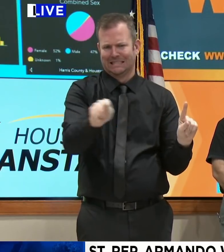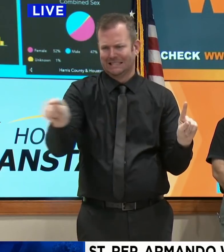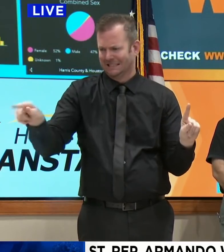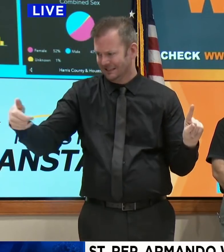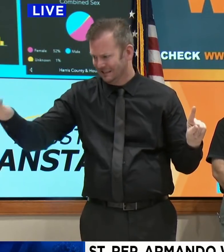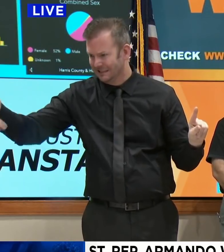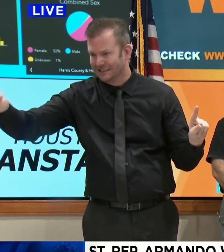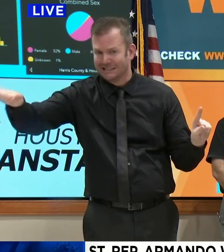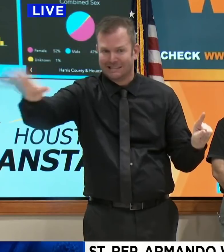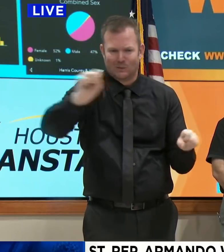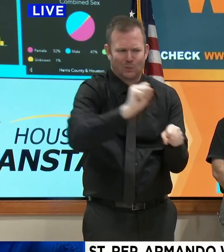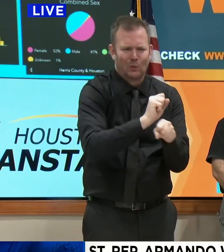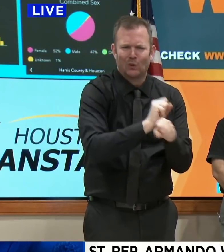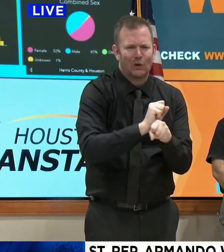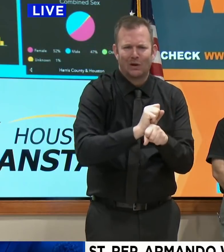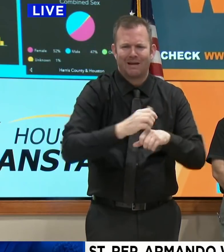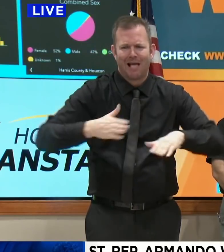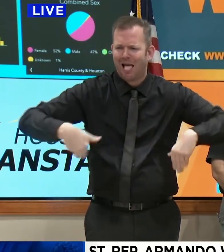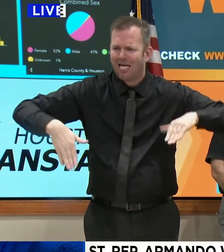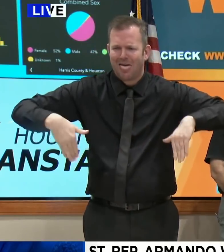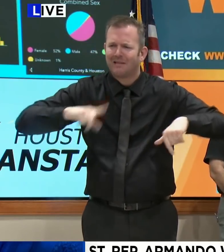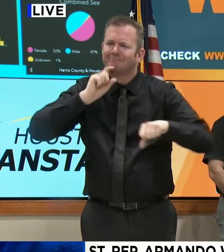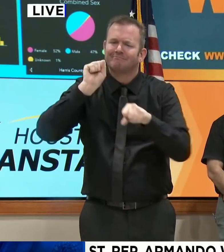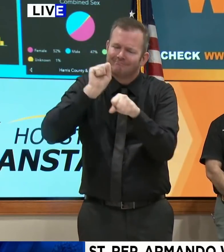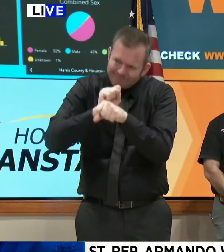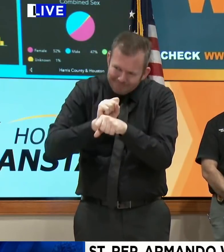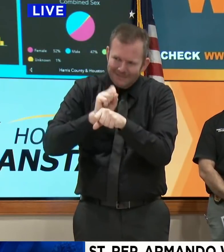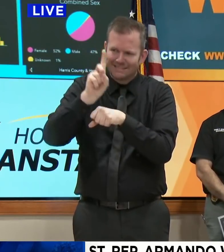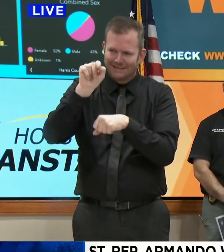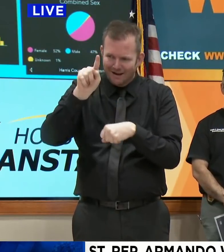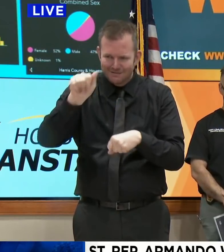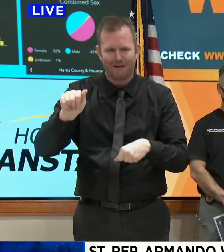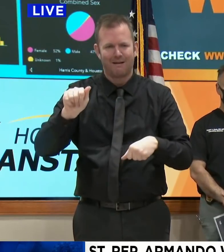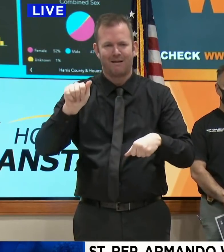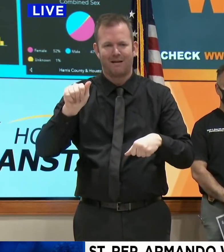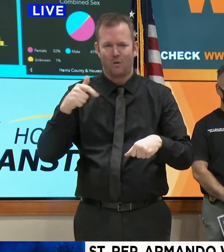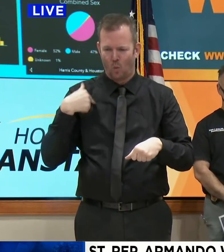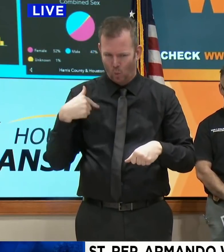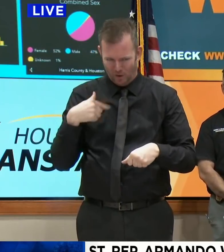them. So that everybody can go back to work and so we’re back to work and so we’re working on working on and that doctor shah’s team